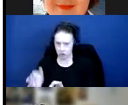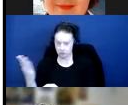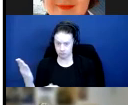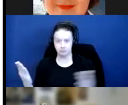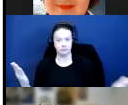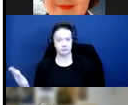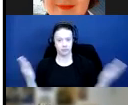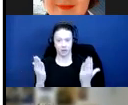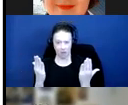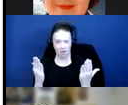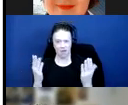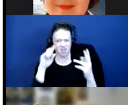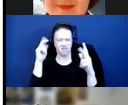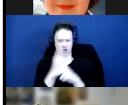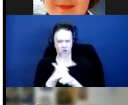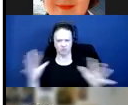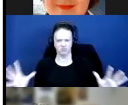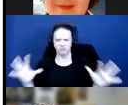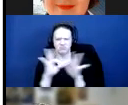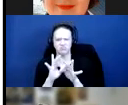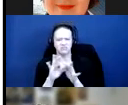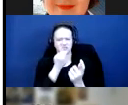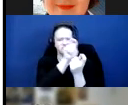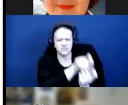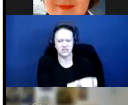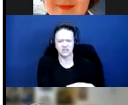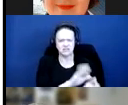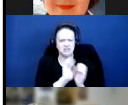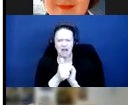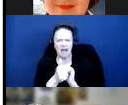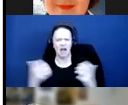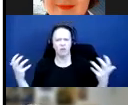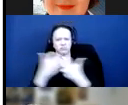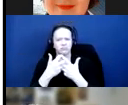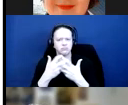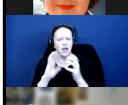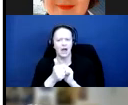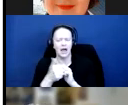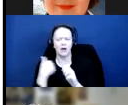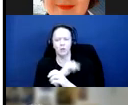and then they figure out the details of what needs to be built out into the rules